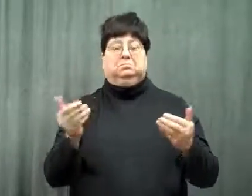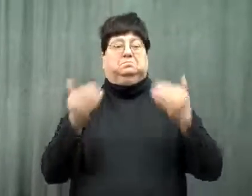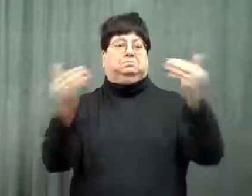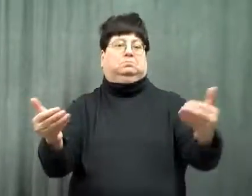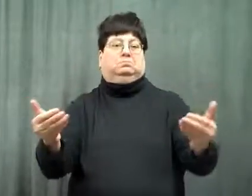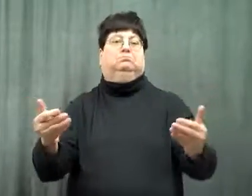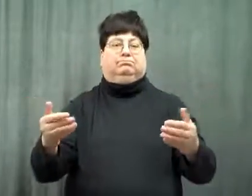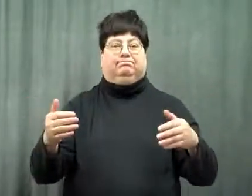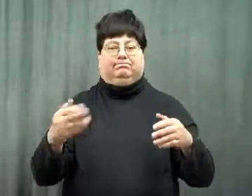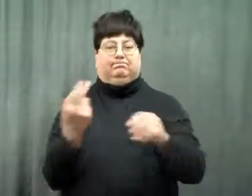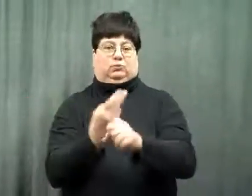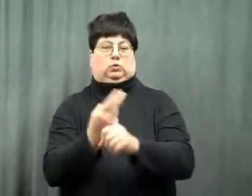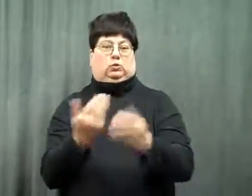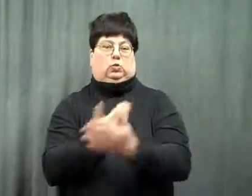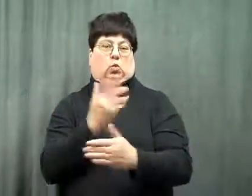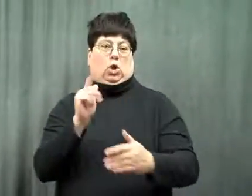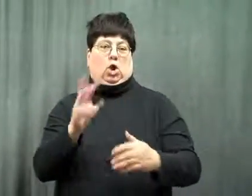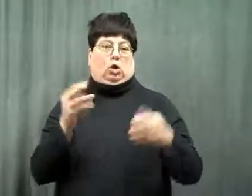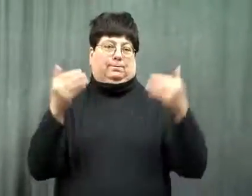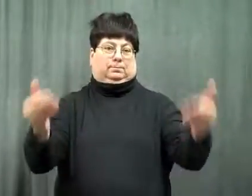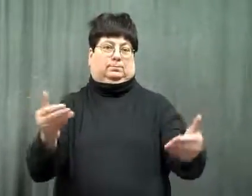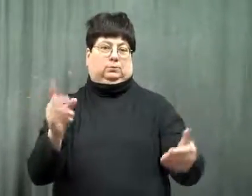Then the new law goes into effect.